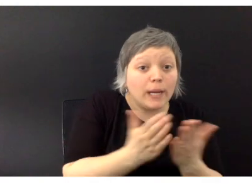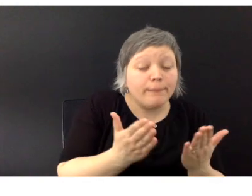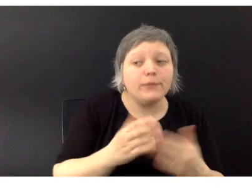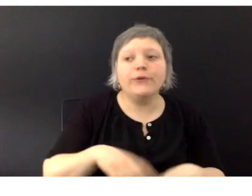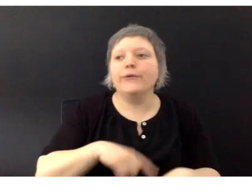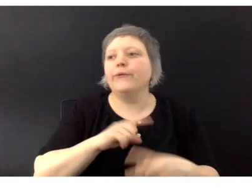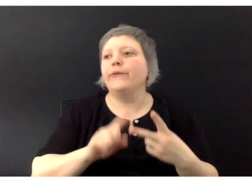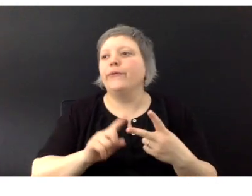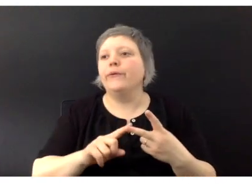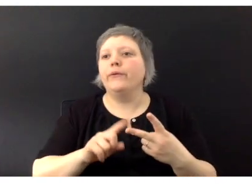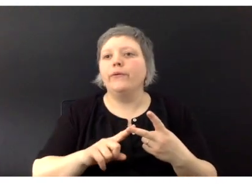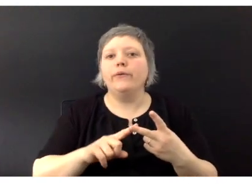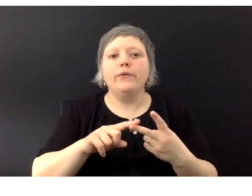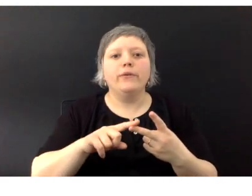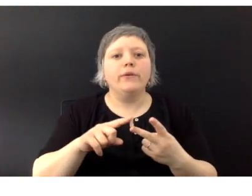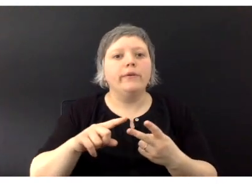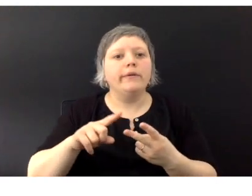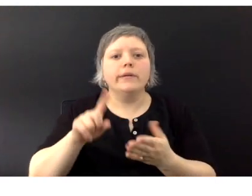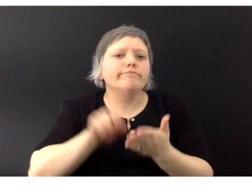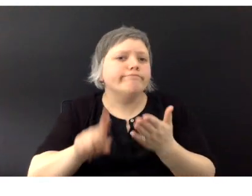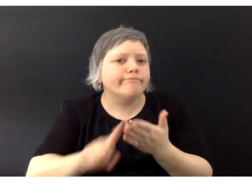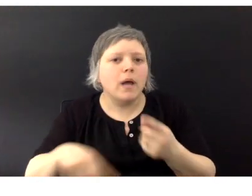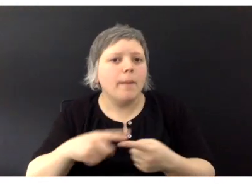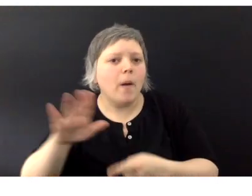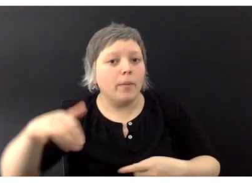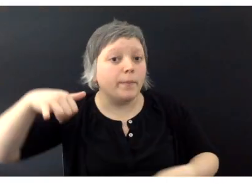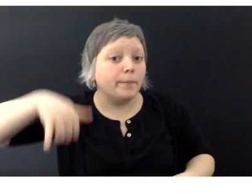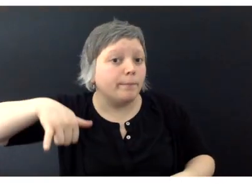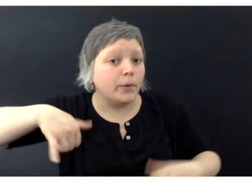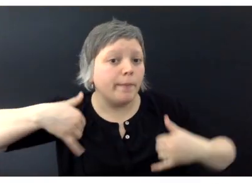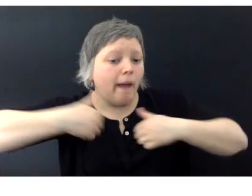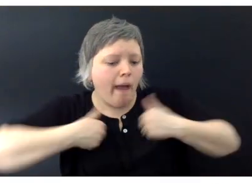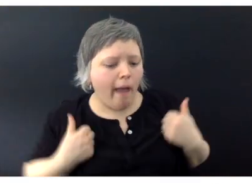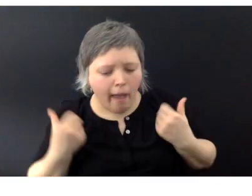with the library books, check out your child's book bag. Talk with your child's teacher about